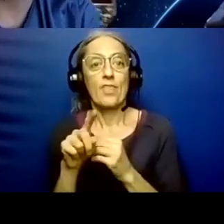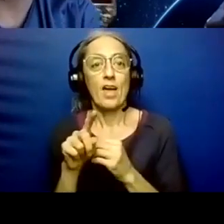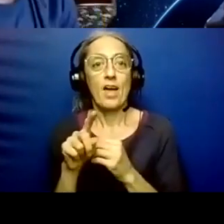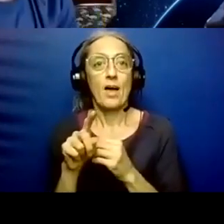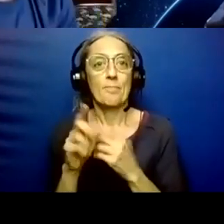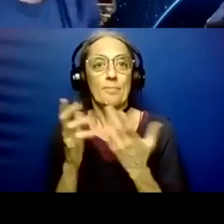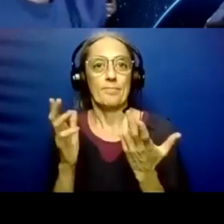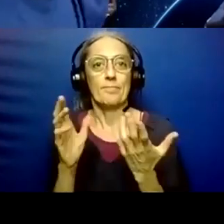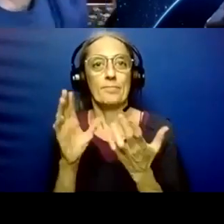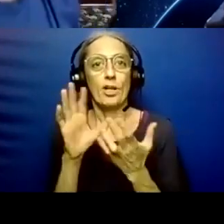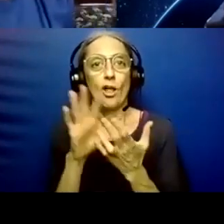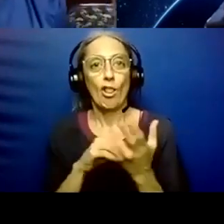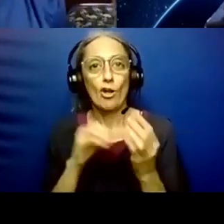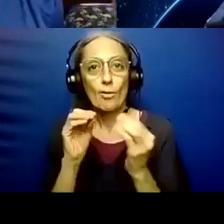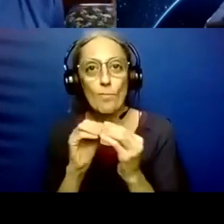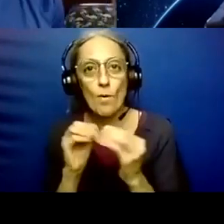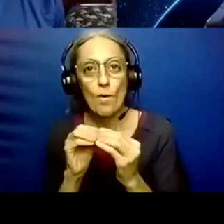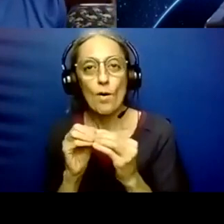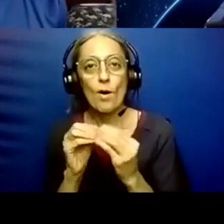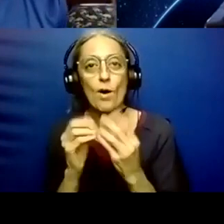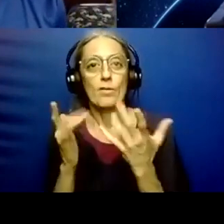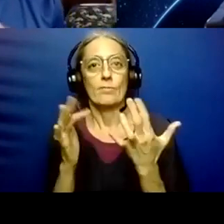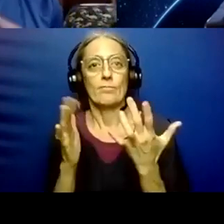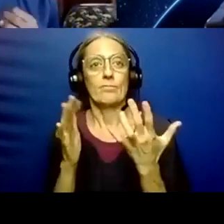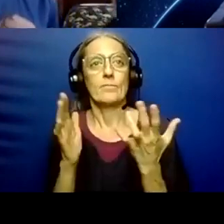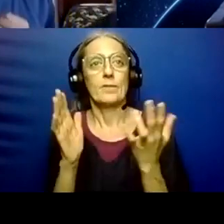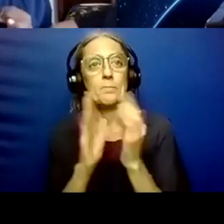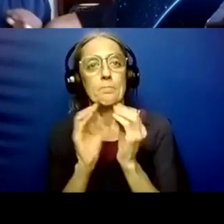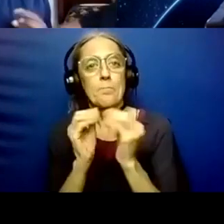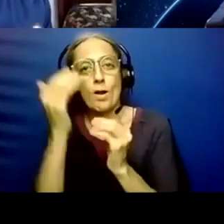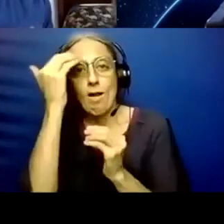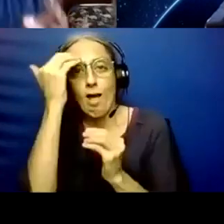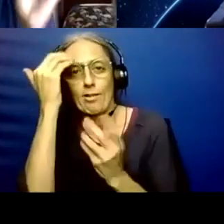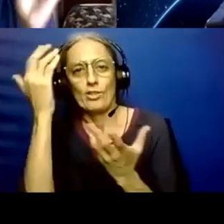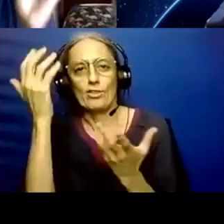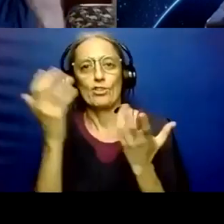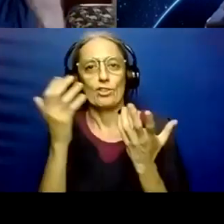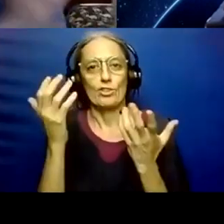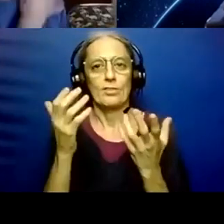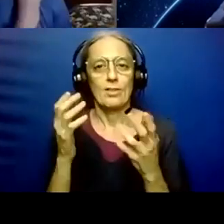and ability to use good augmentative communication